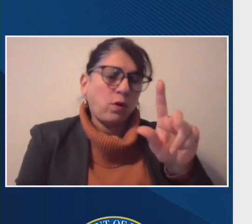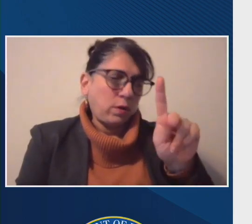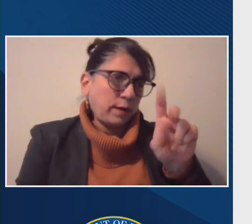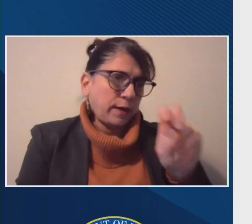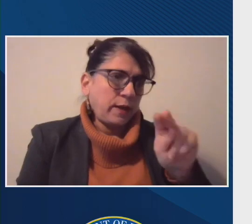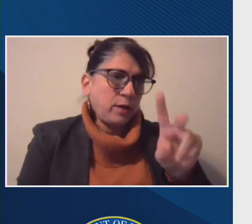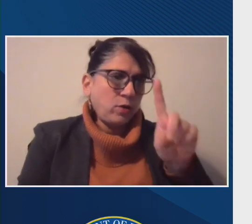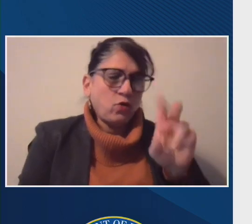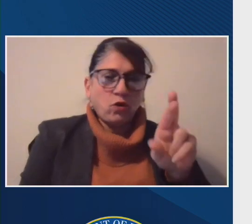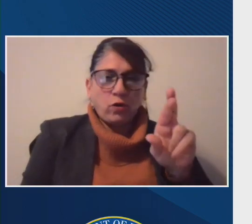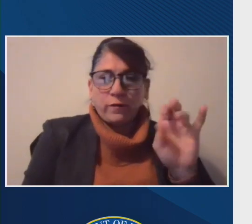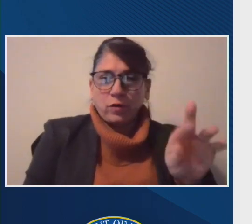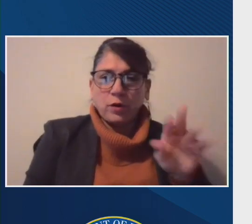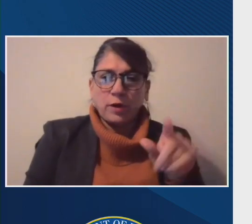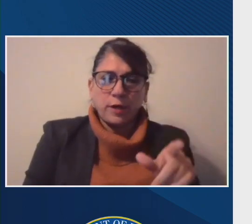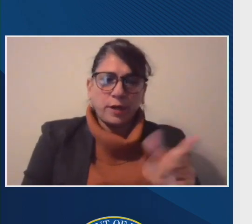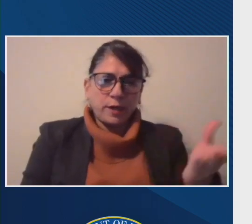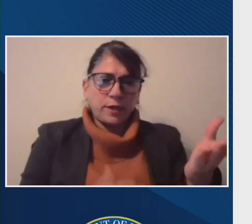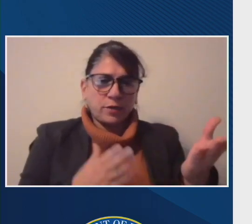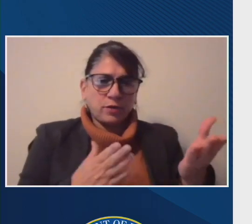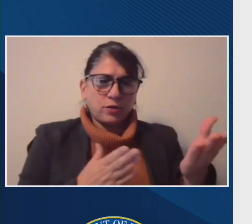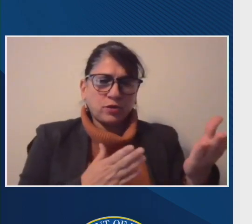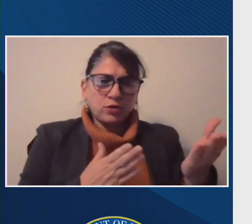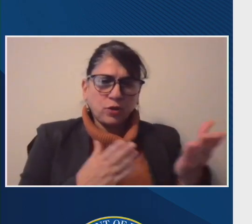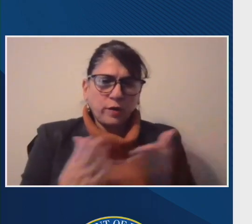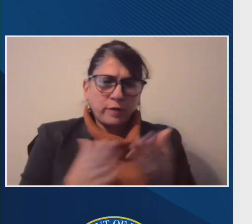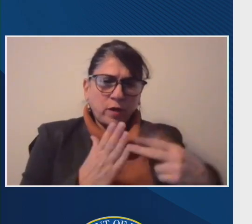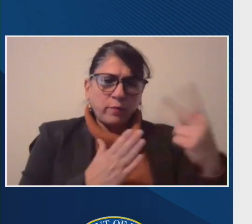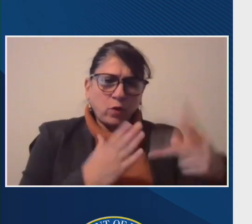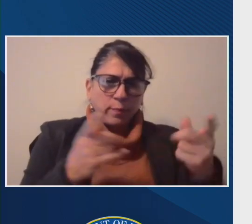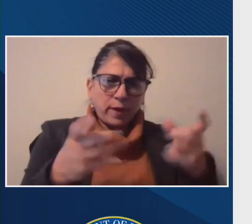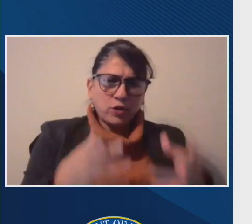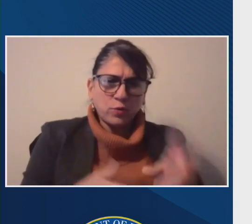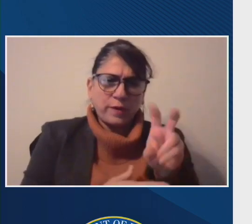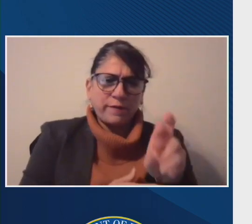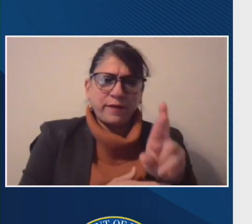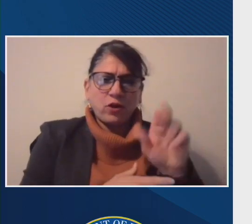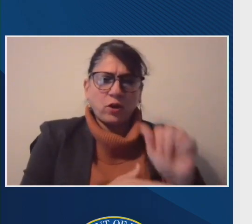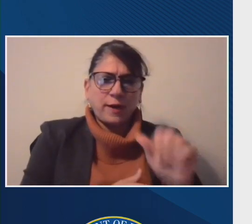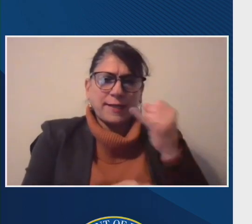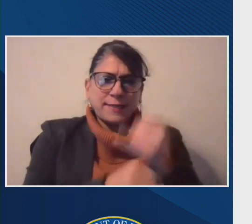Institute of Justice Unlocking Potential Initiative, who's working to expand access